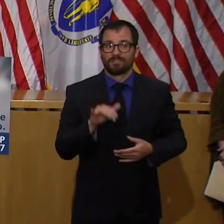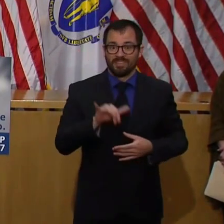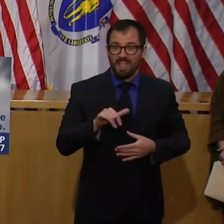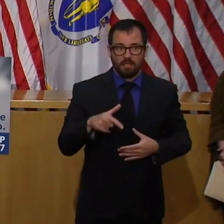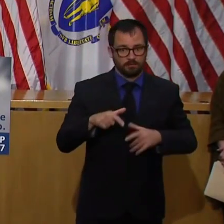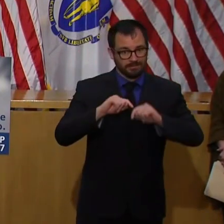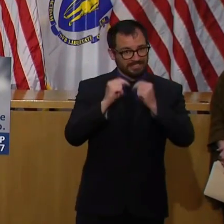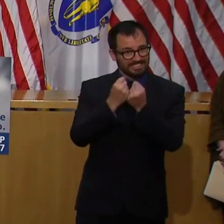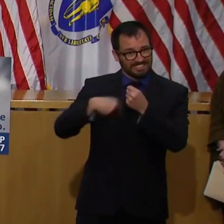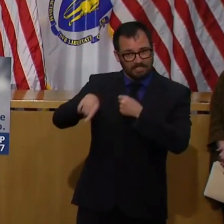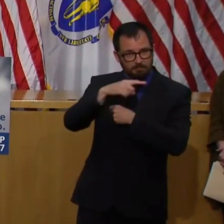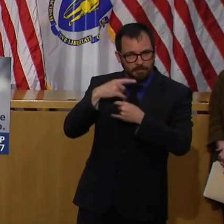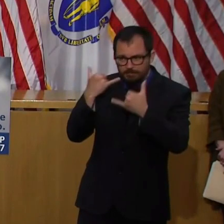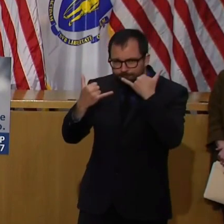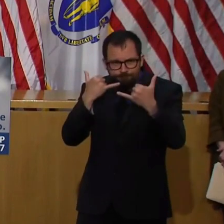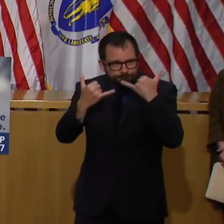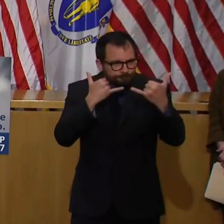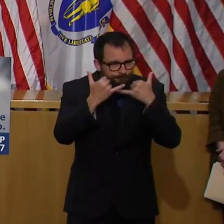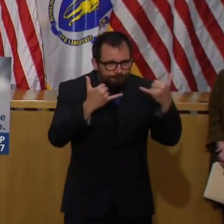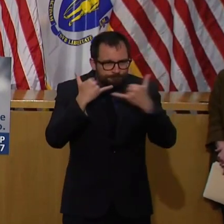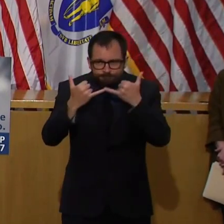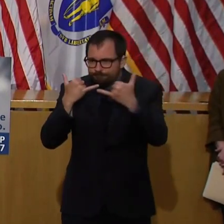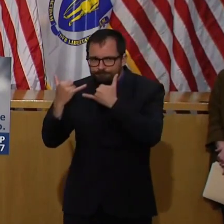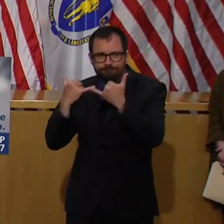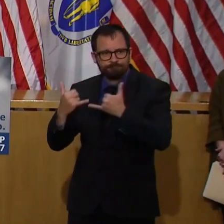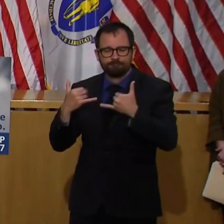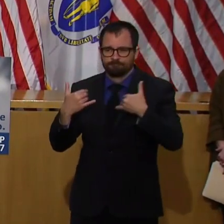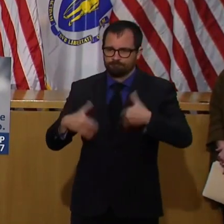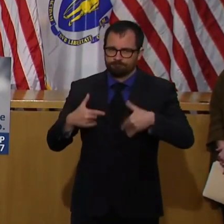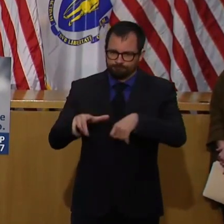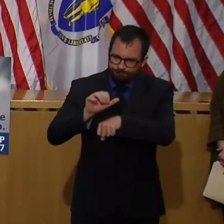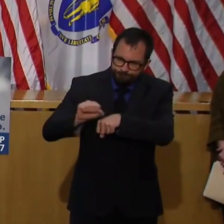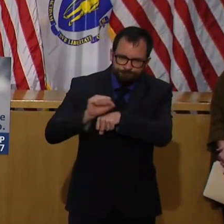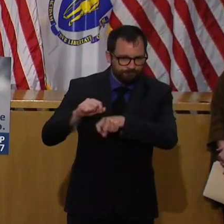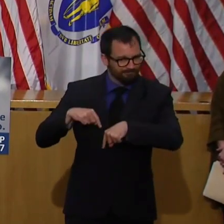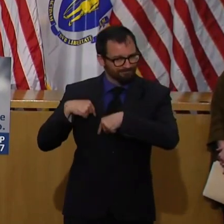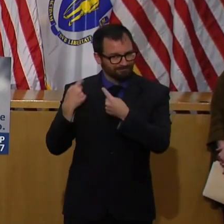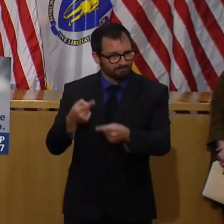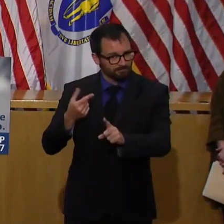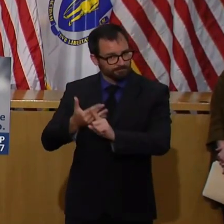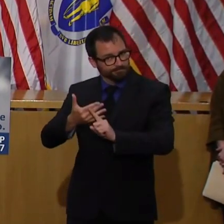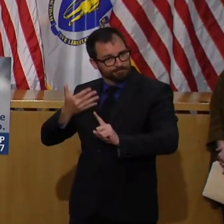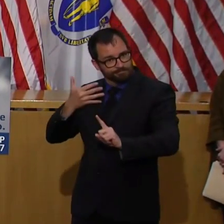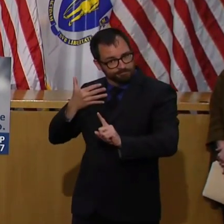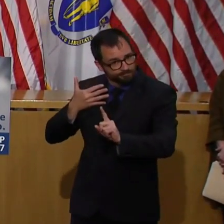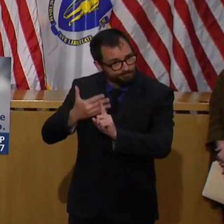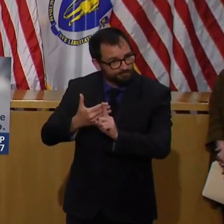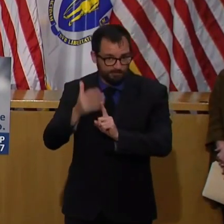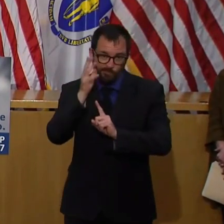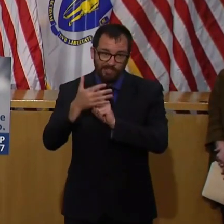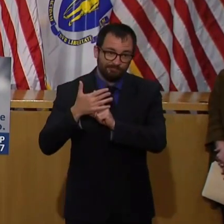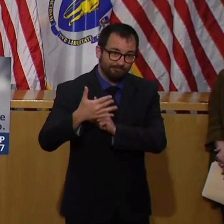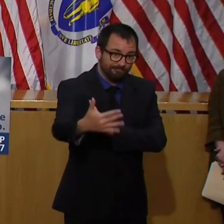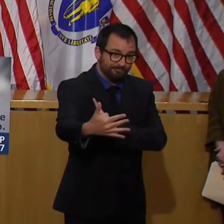ANTICIPATED, THE TEAM IS WORKING AT NEARLY FULL SPEED, A REMARKABLE ACCOMPLISHMENT IN BARELY A MONTH SINCE WE